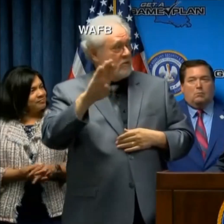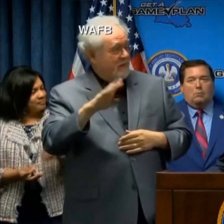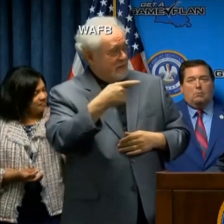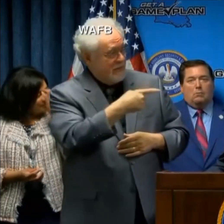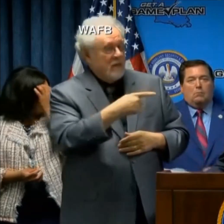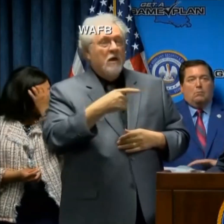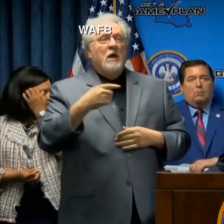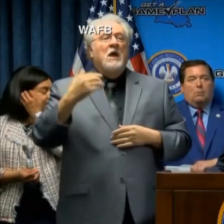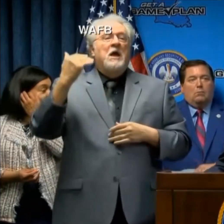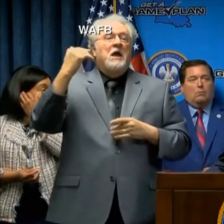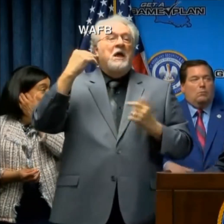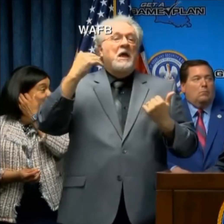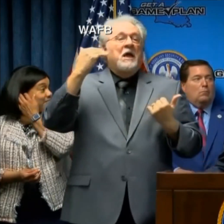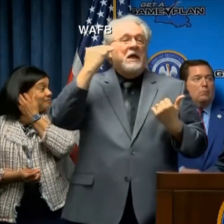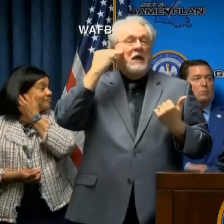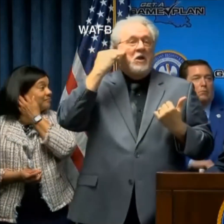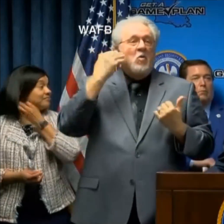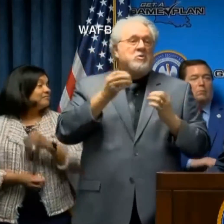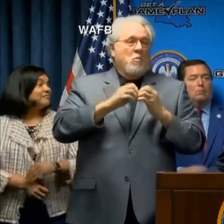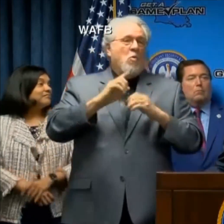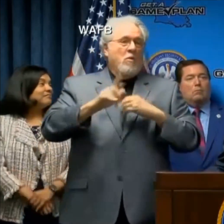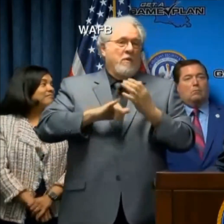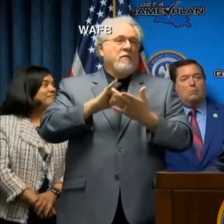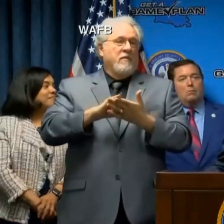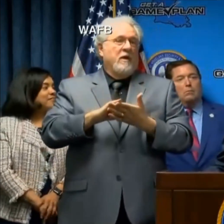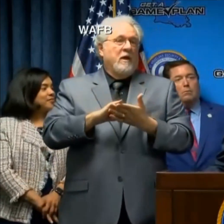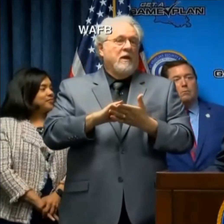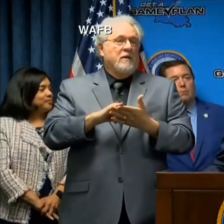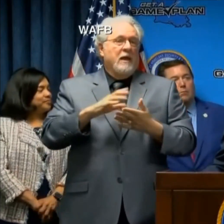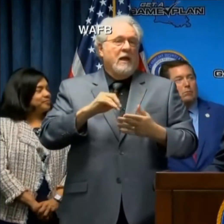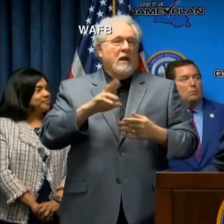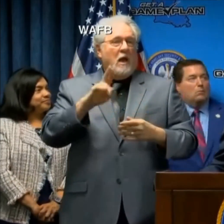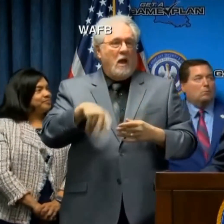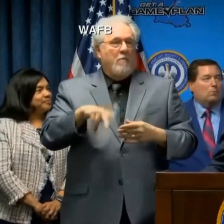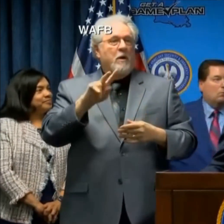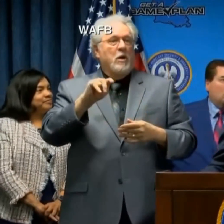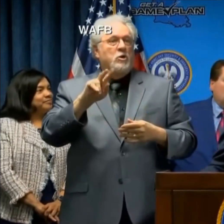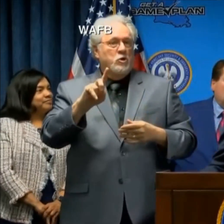knows more about that and who's up to date but if you were talking so these